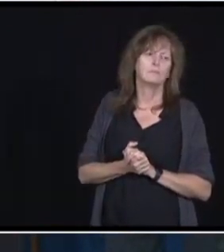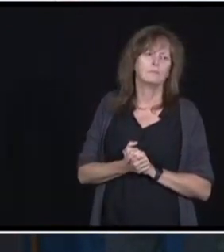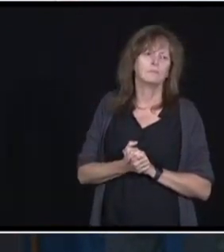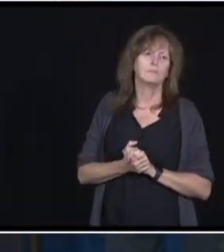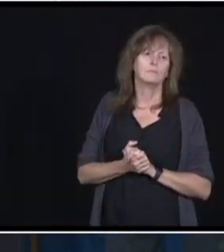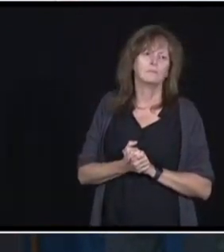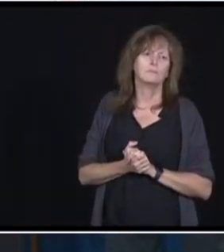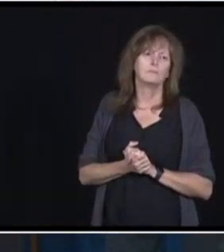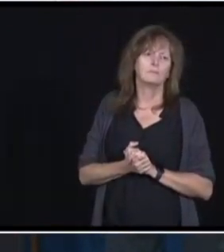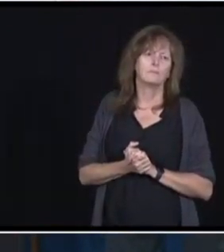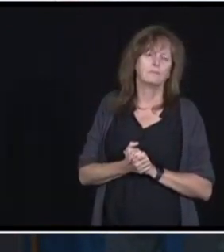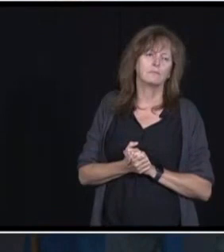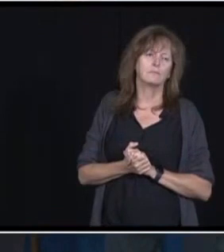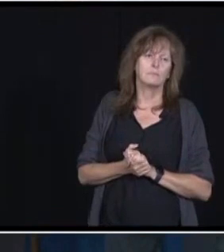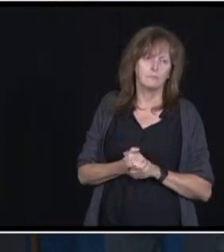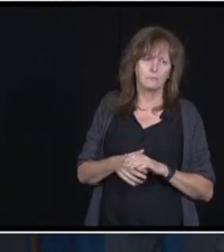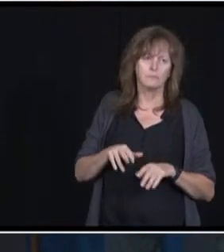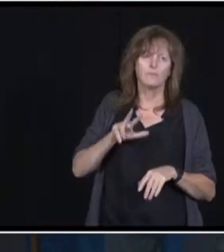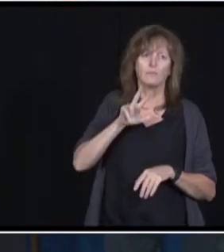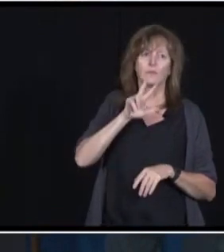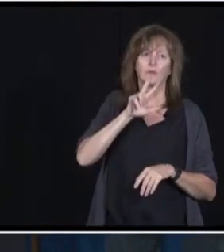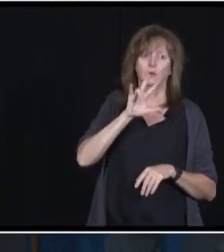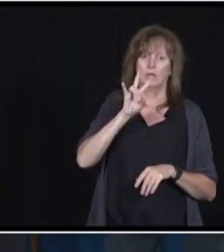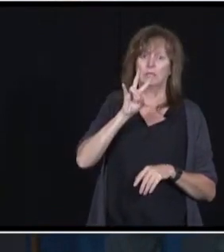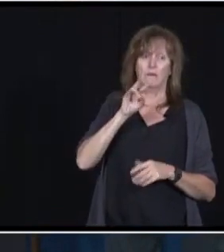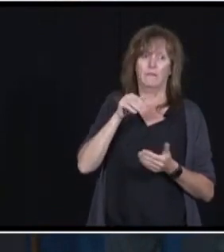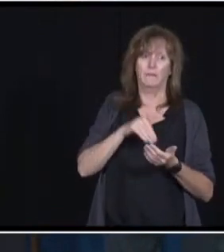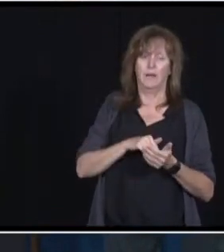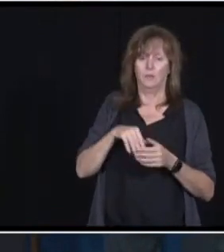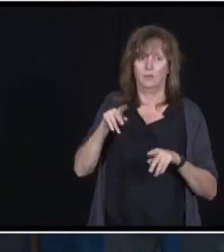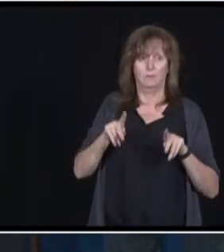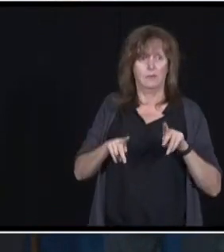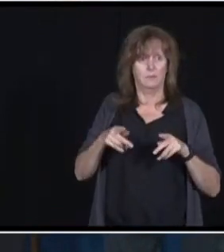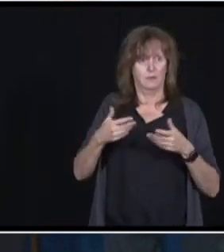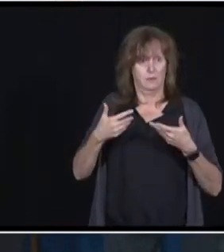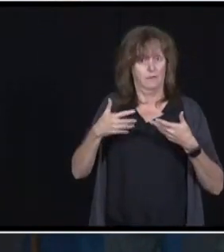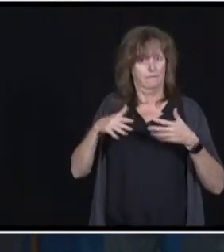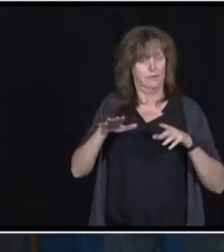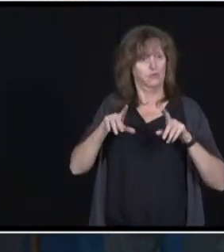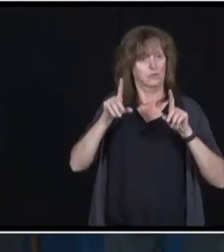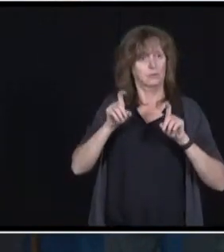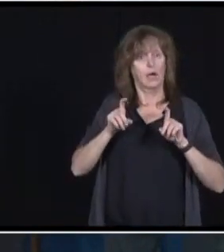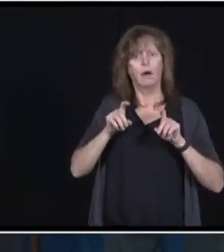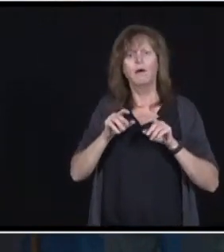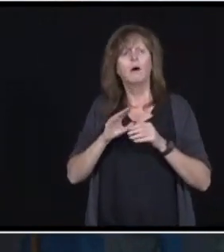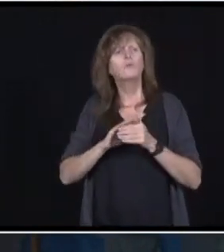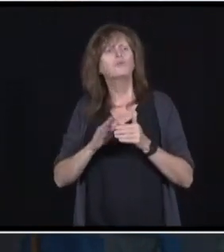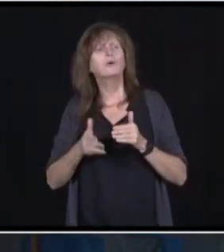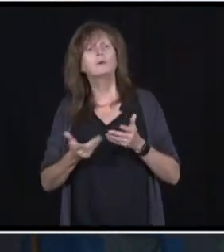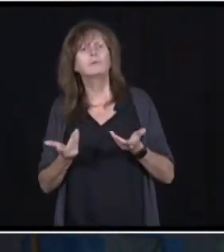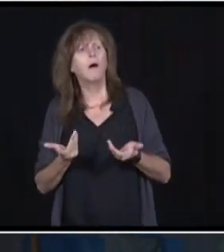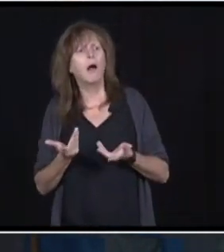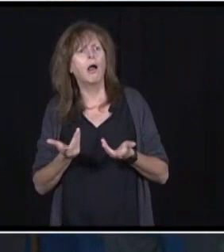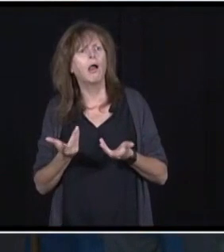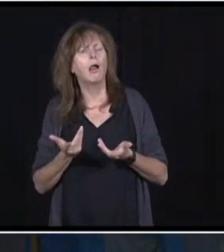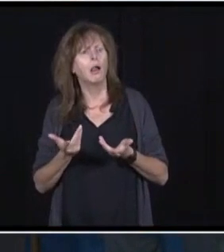If it is download, as the premier said, the committee has done a good job. Let's keep it down there. We are monitoring the situation and we will updated